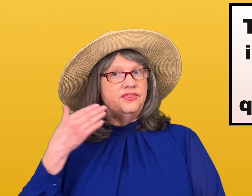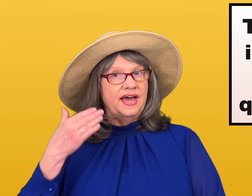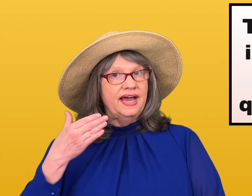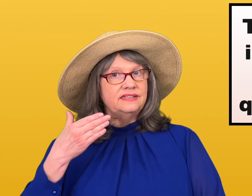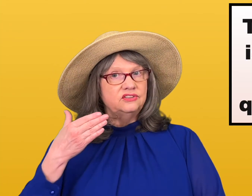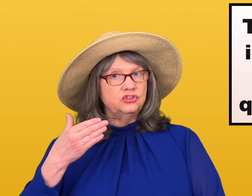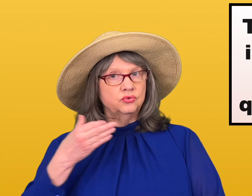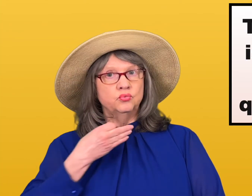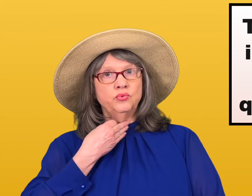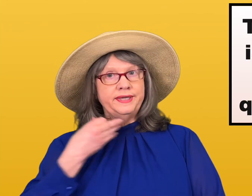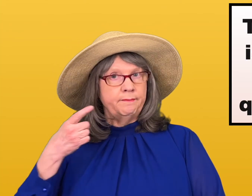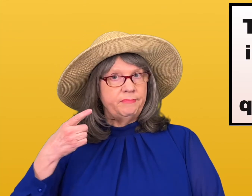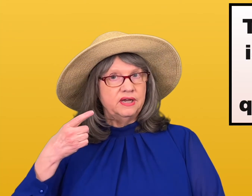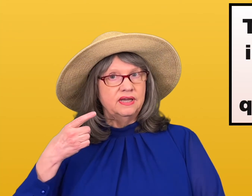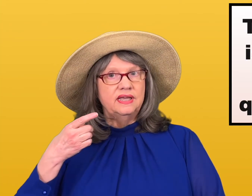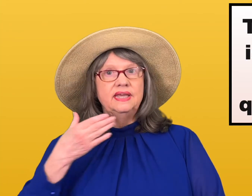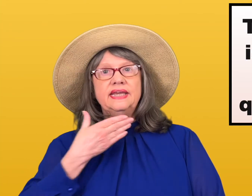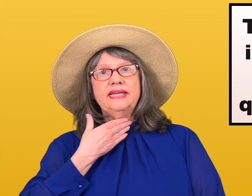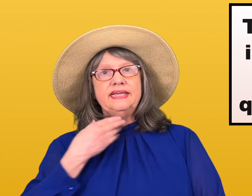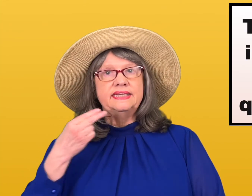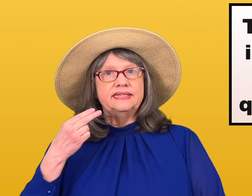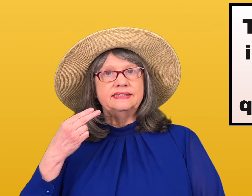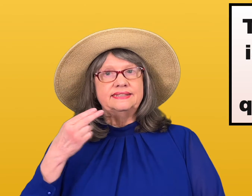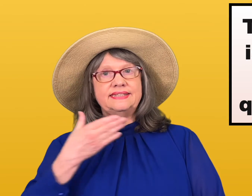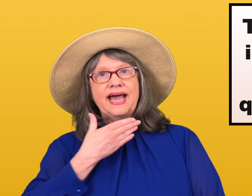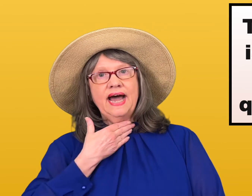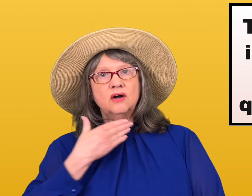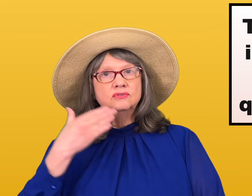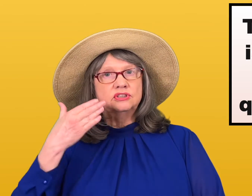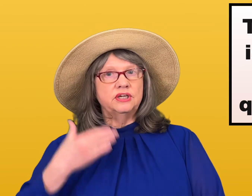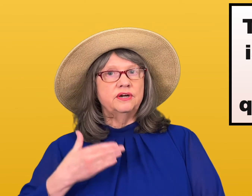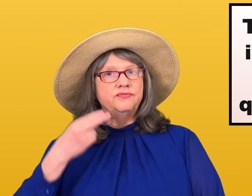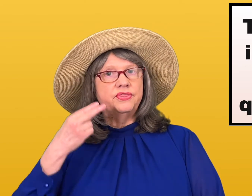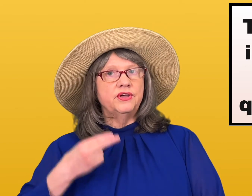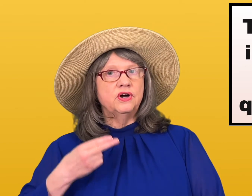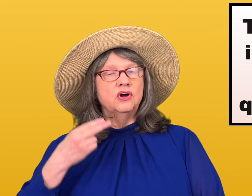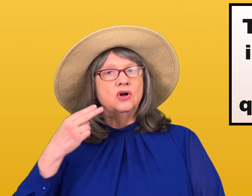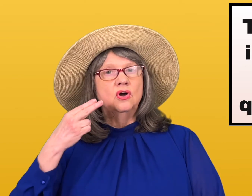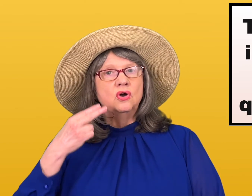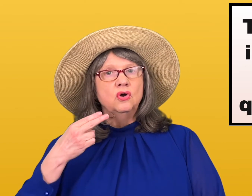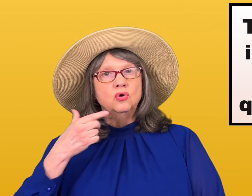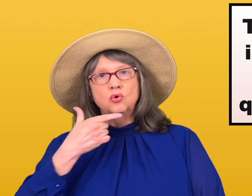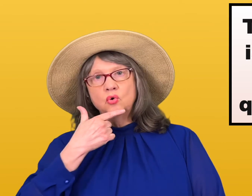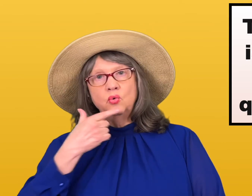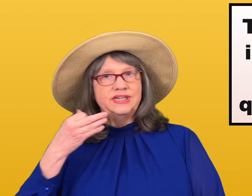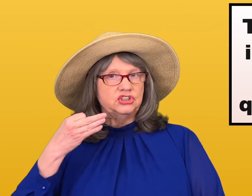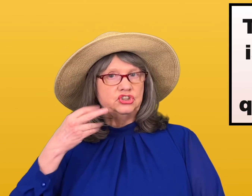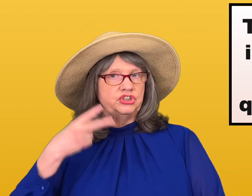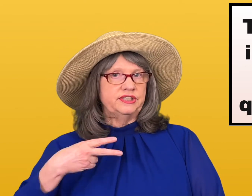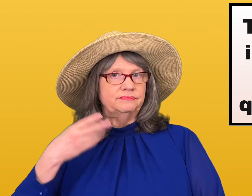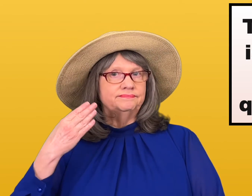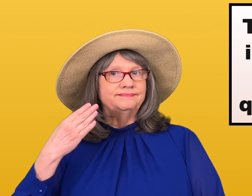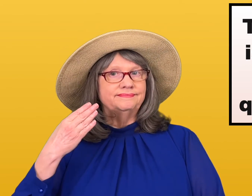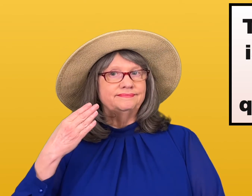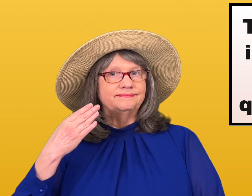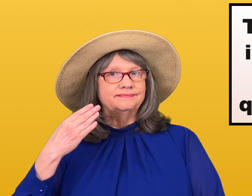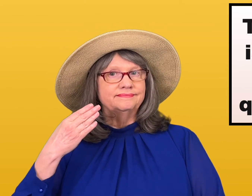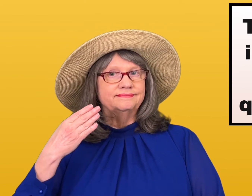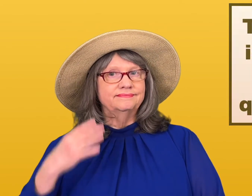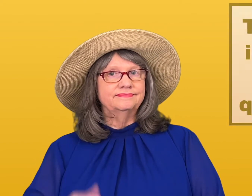That trip is out of the question.